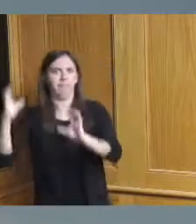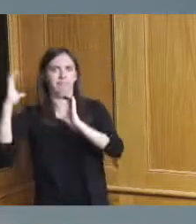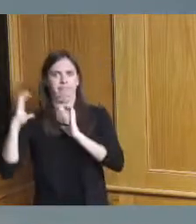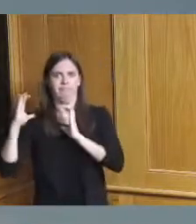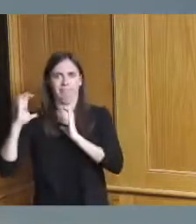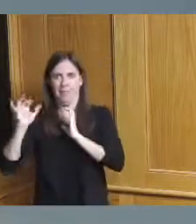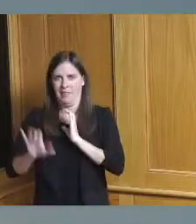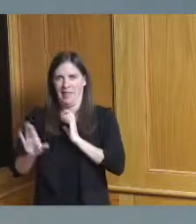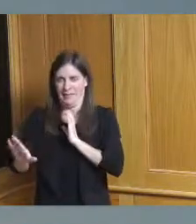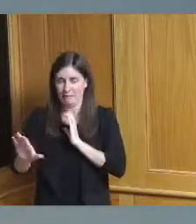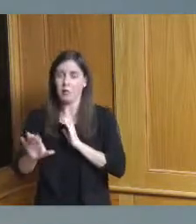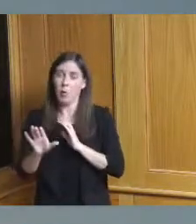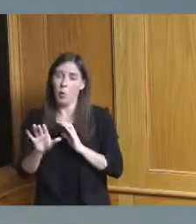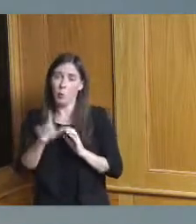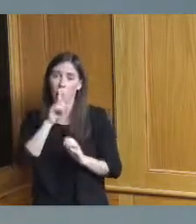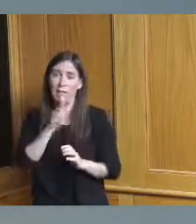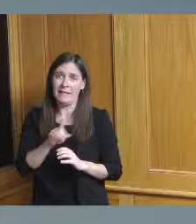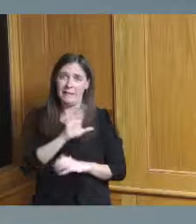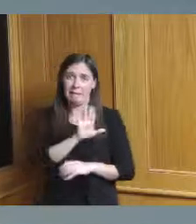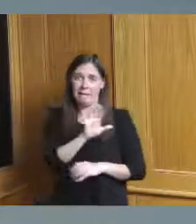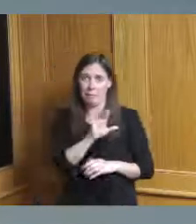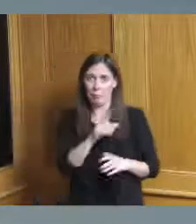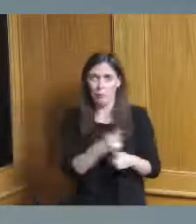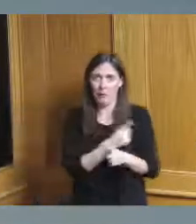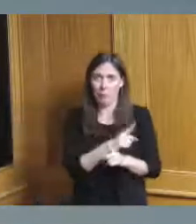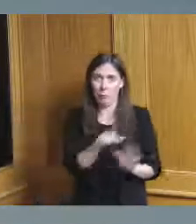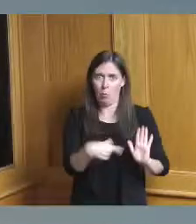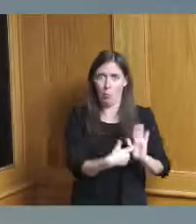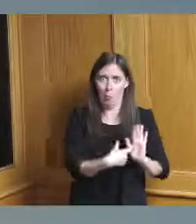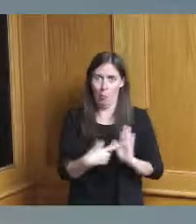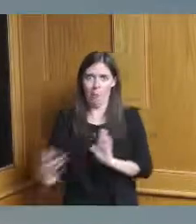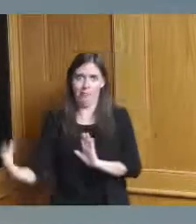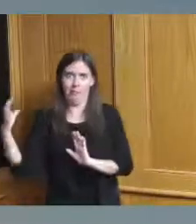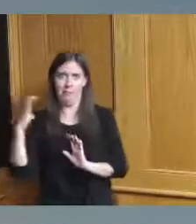addition to his other duties overseeing departments overseeing the budget office